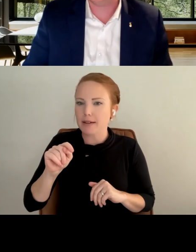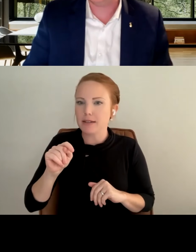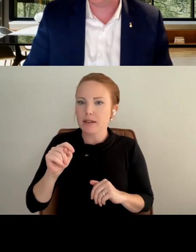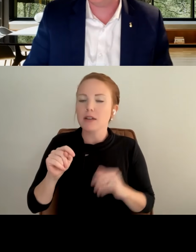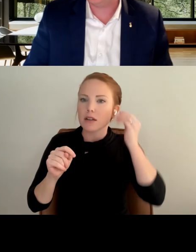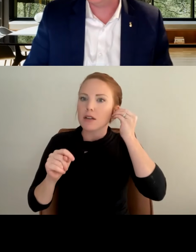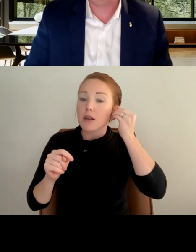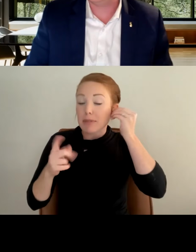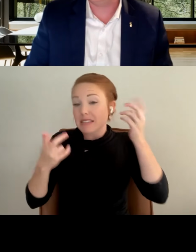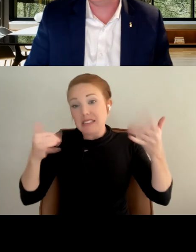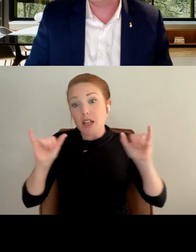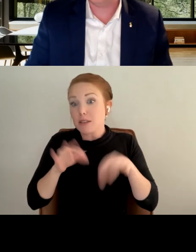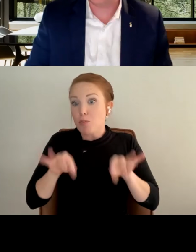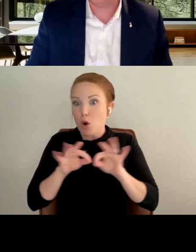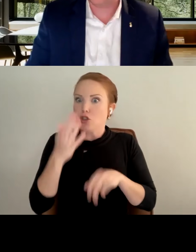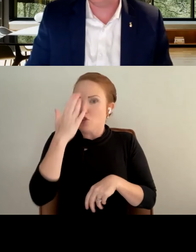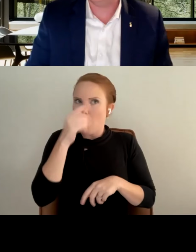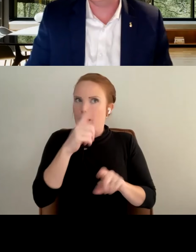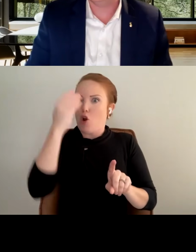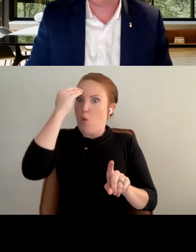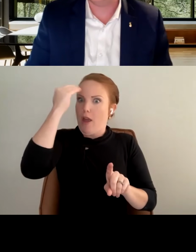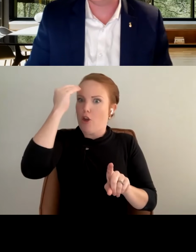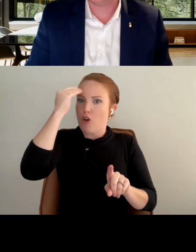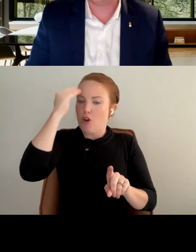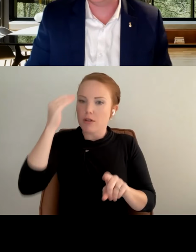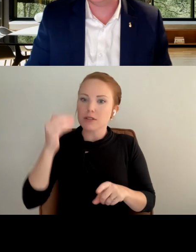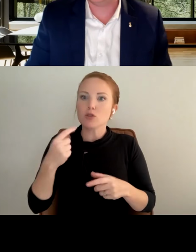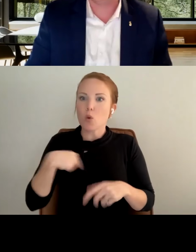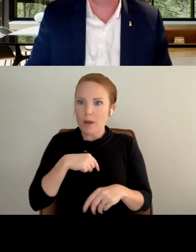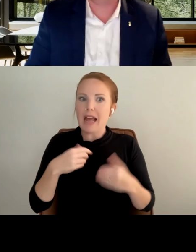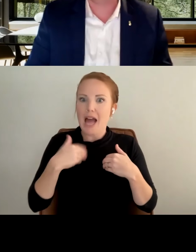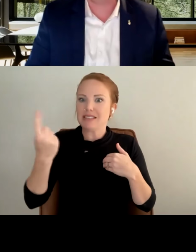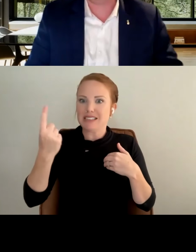at the same time, it's going to allow us to have somebody as a point of contact and it's going to